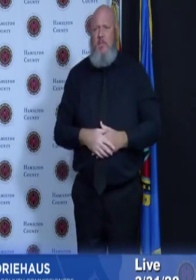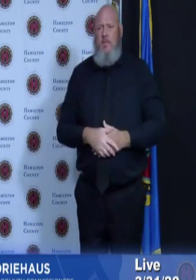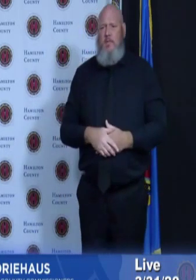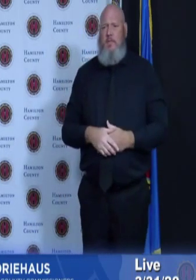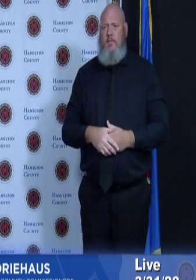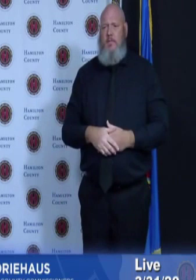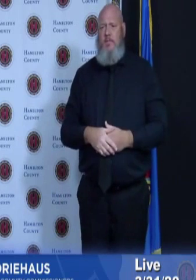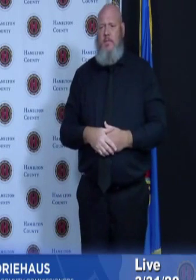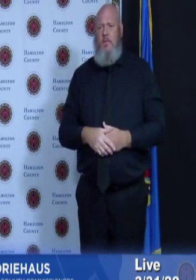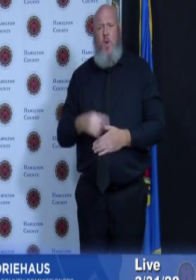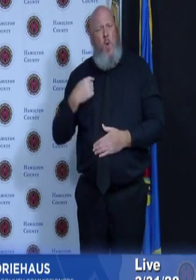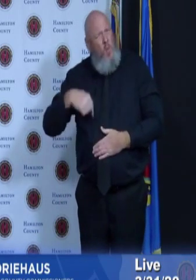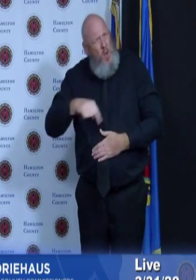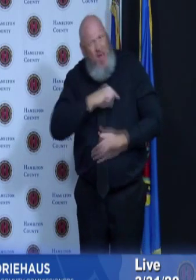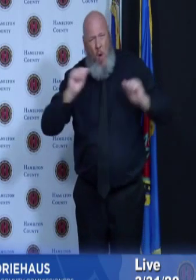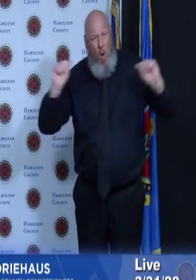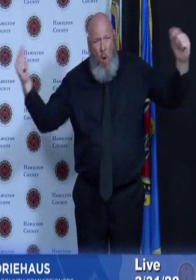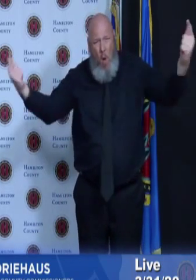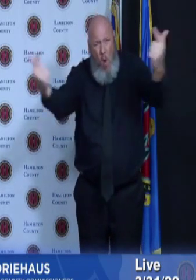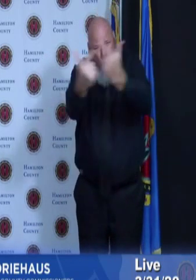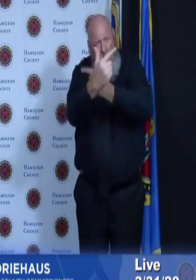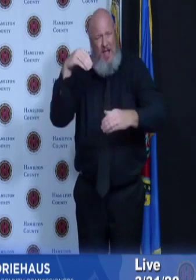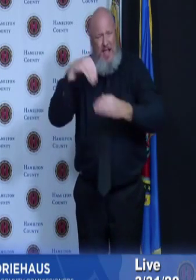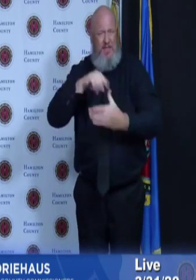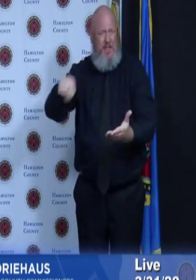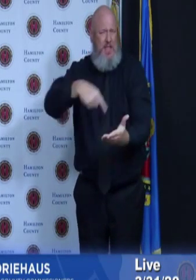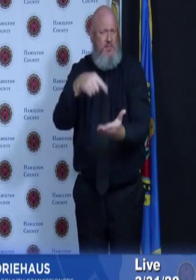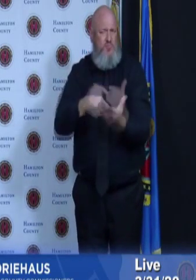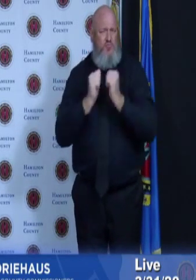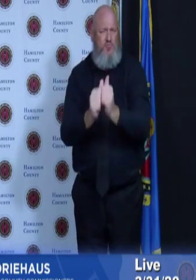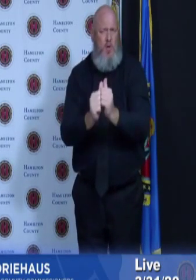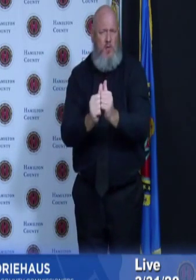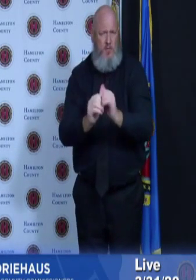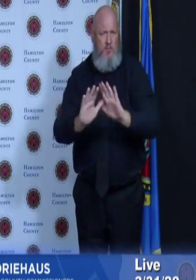distancing and stay at home when we can and so I do just want to mention and I'm